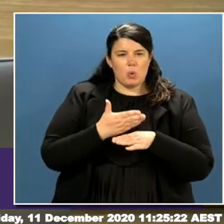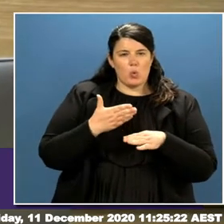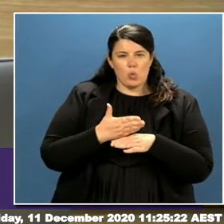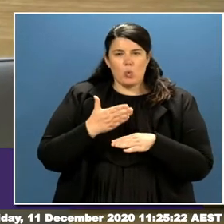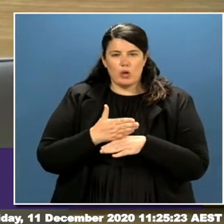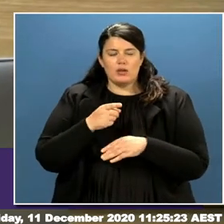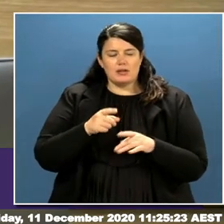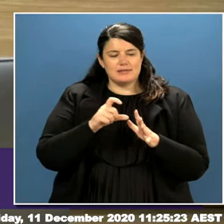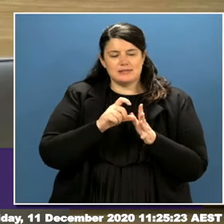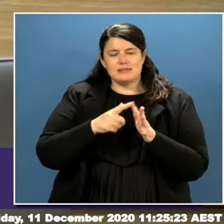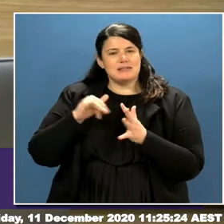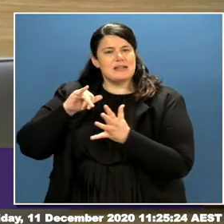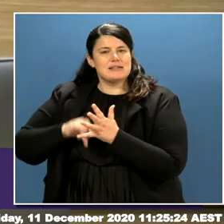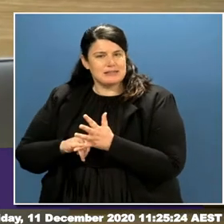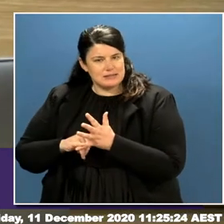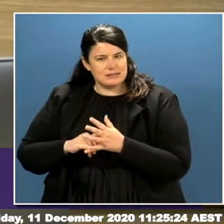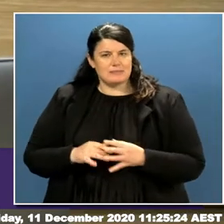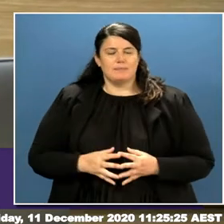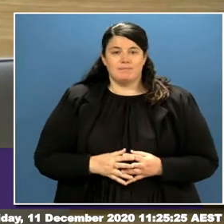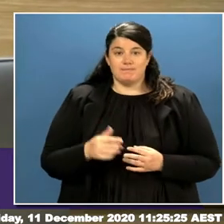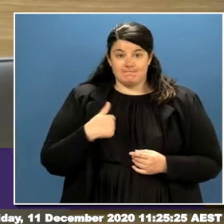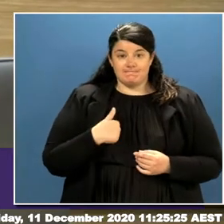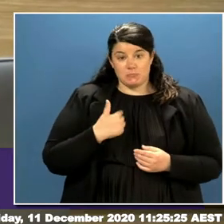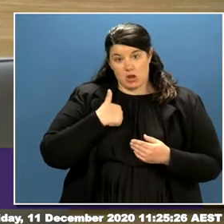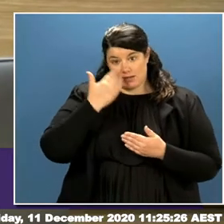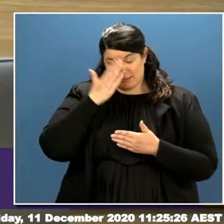Based on my experience with these DES providers, I believe it is a